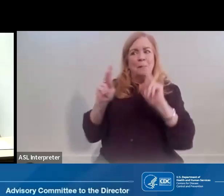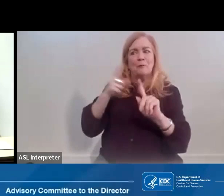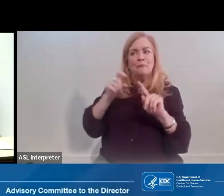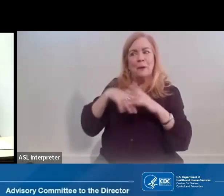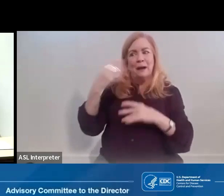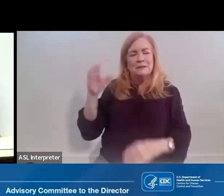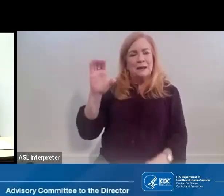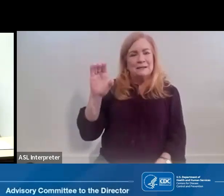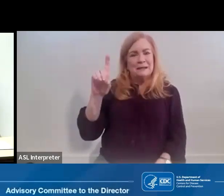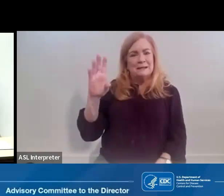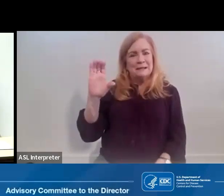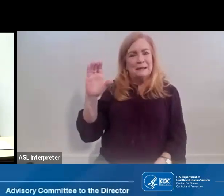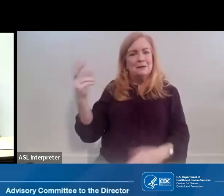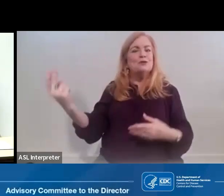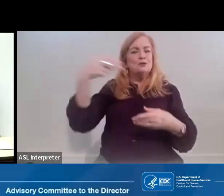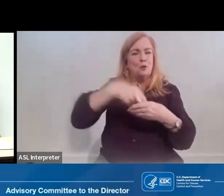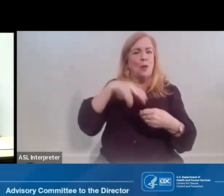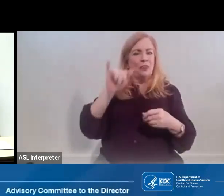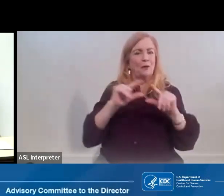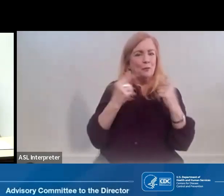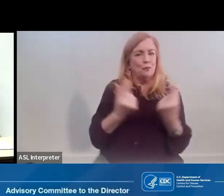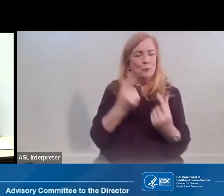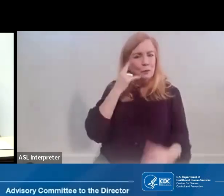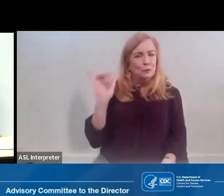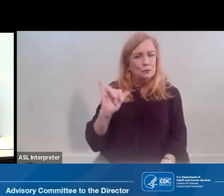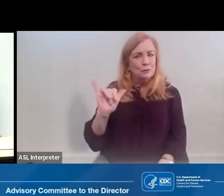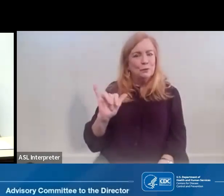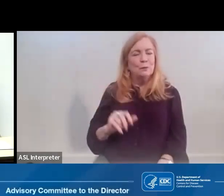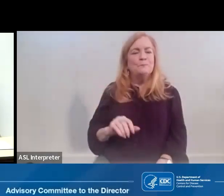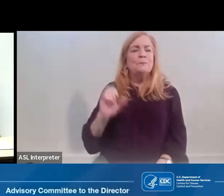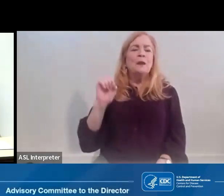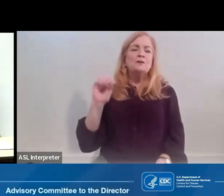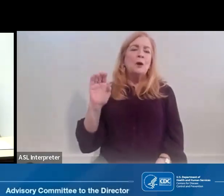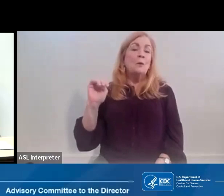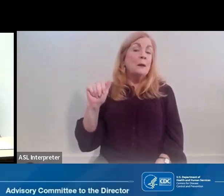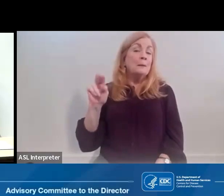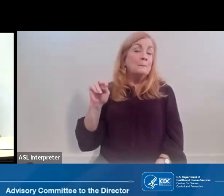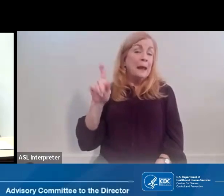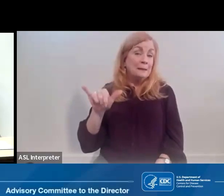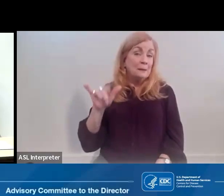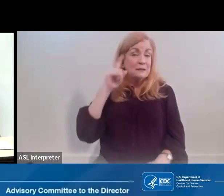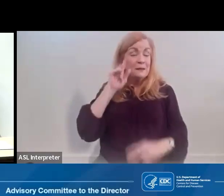But you're exactly right that the way that Mandy is really thinking about those priority areas is